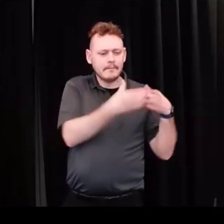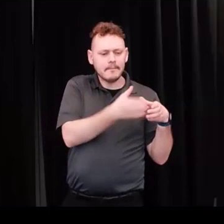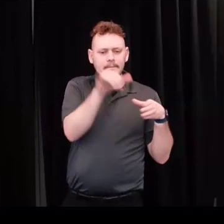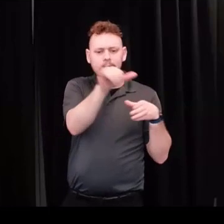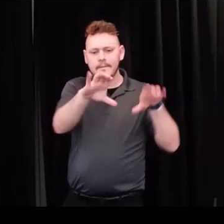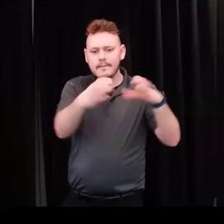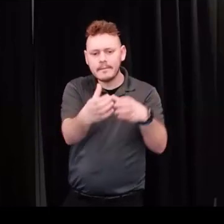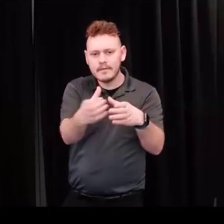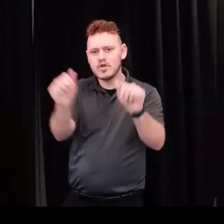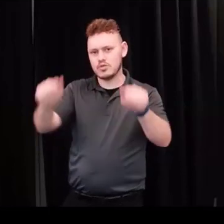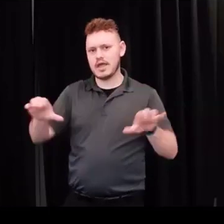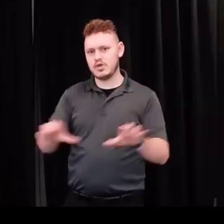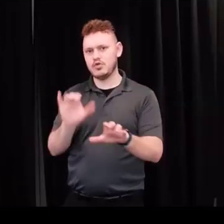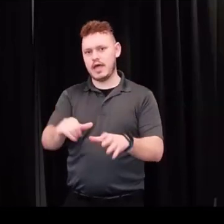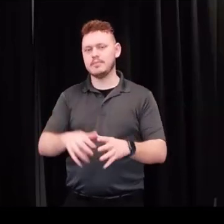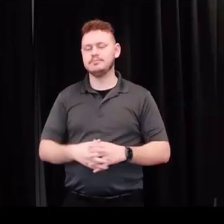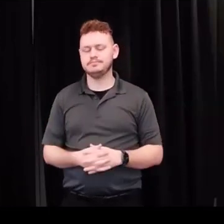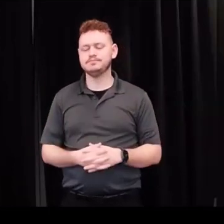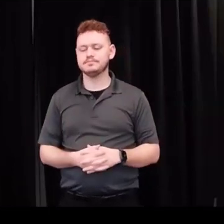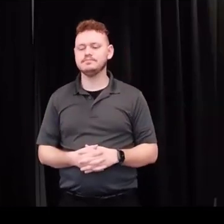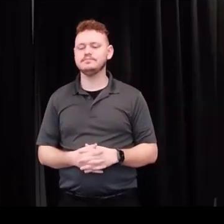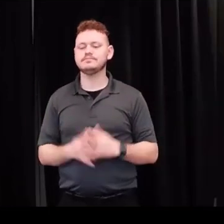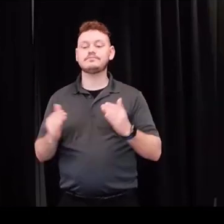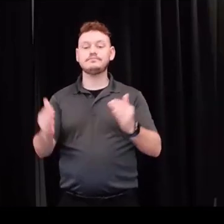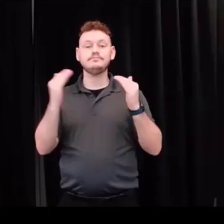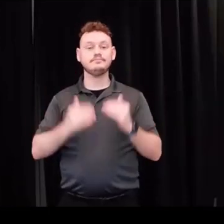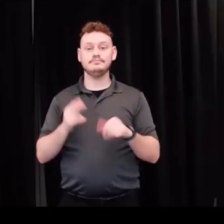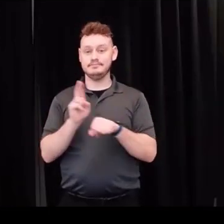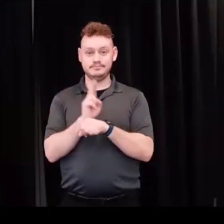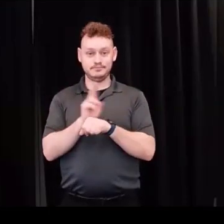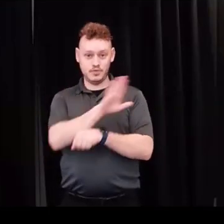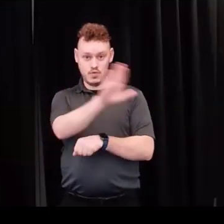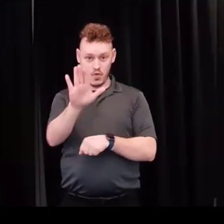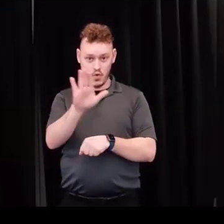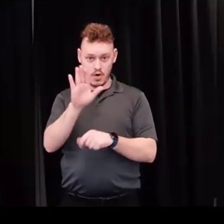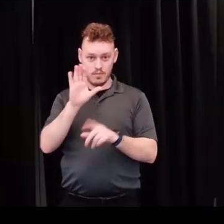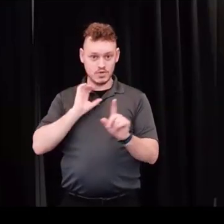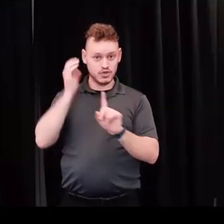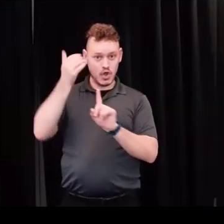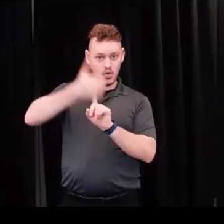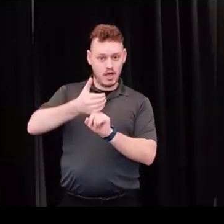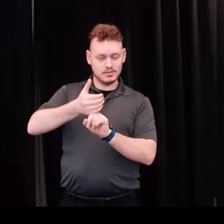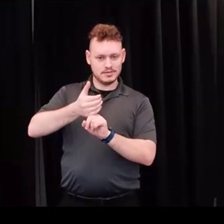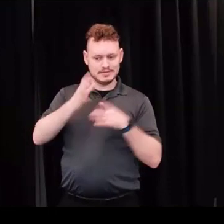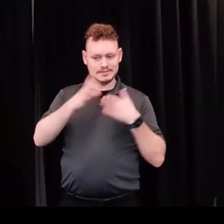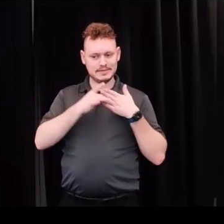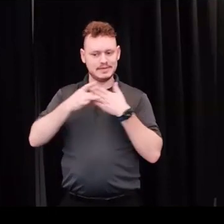you can do that. And then you're going to use your personas to guide your program development. Now we